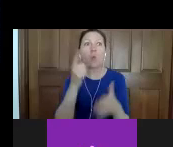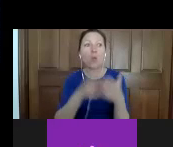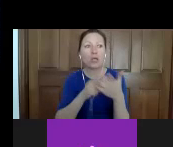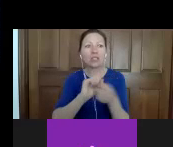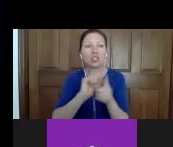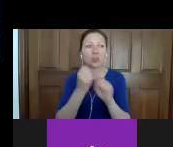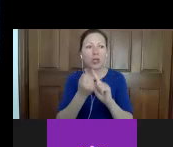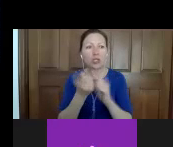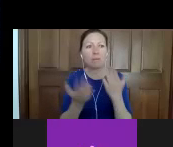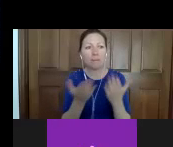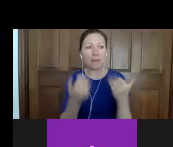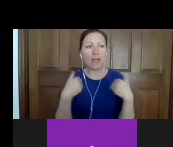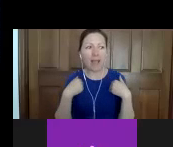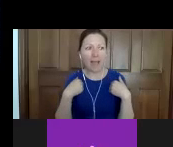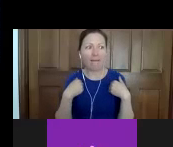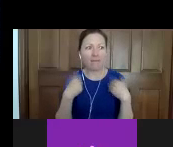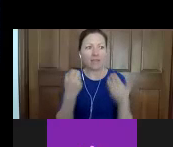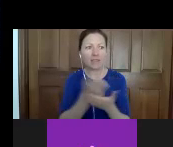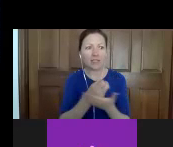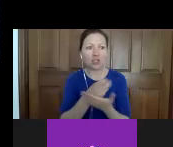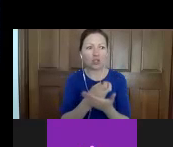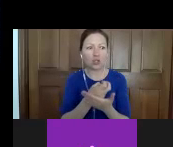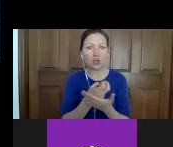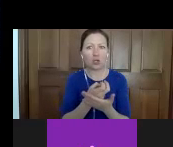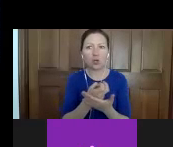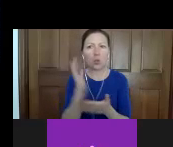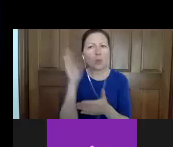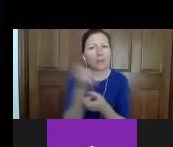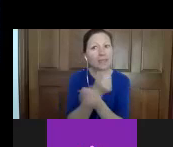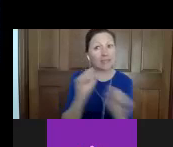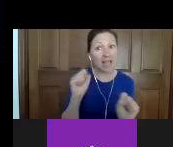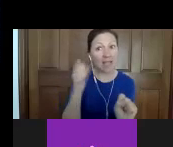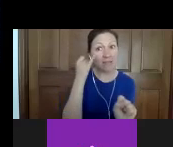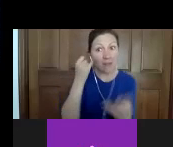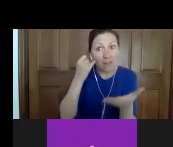Is it safe for me to be there if I have a seizure? You might disclose that to your supervisor